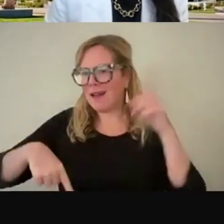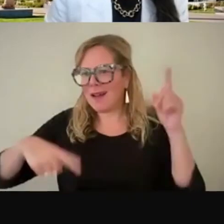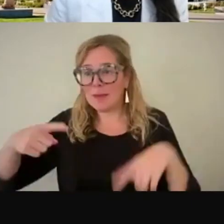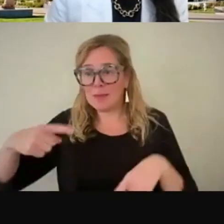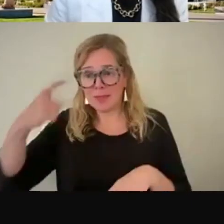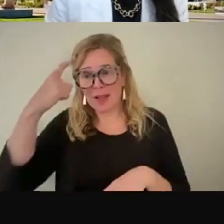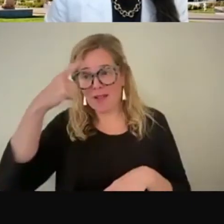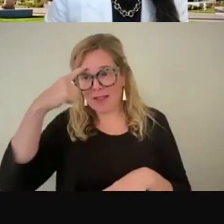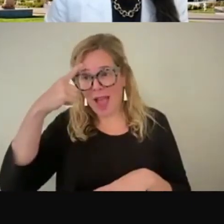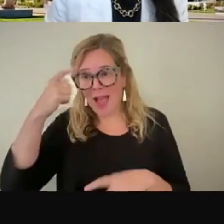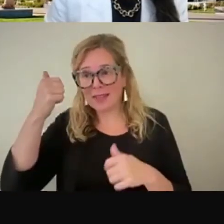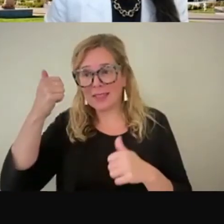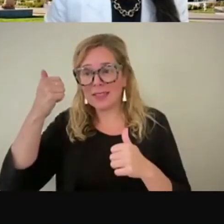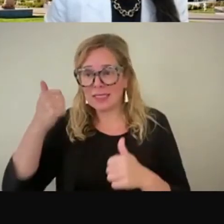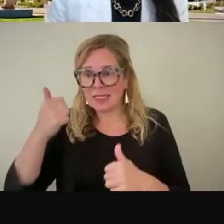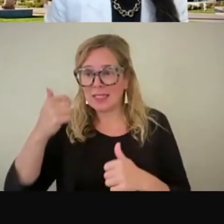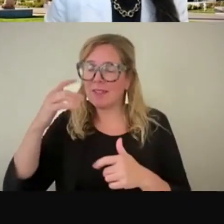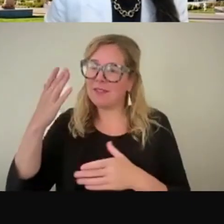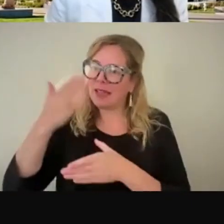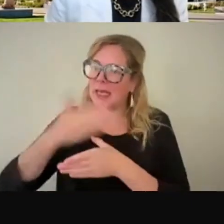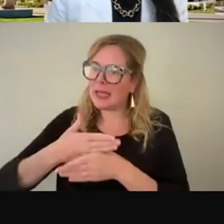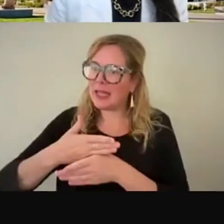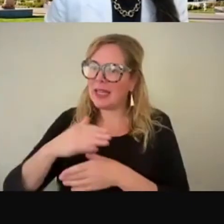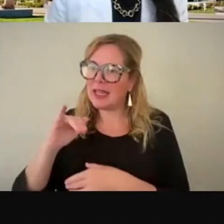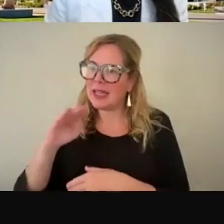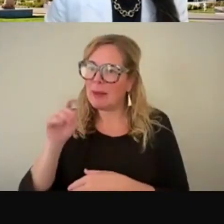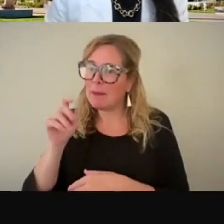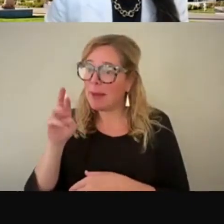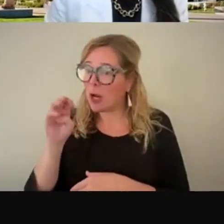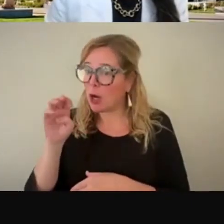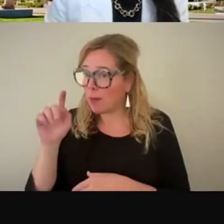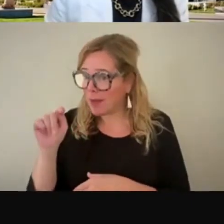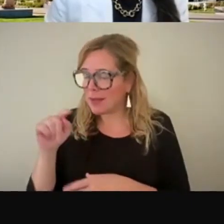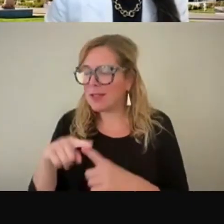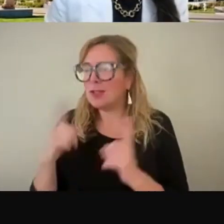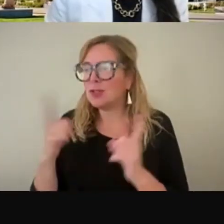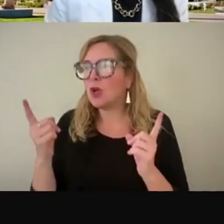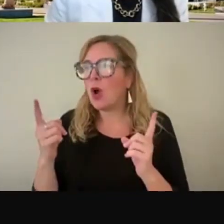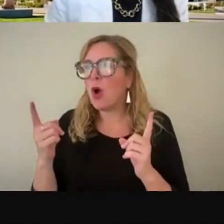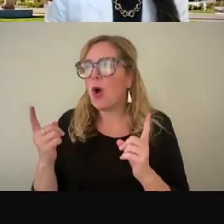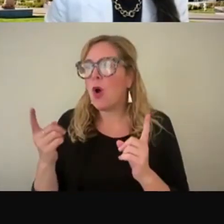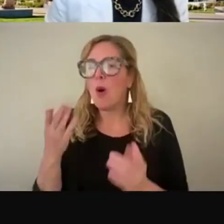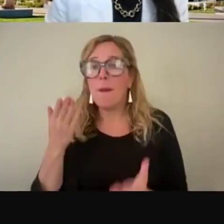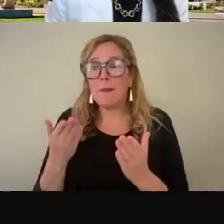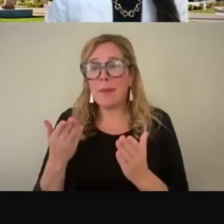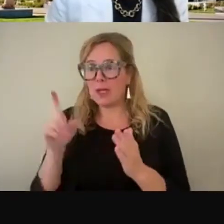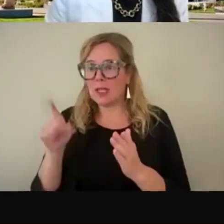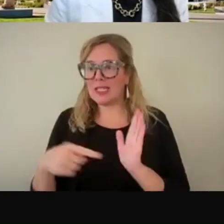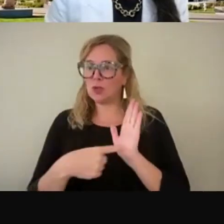certainly, some people might need to see tasks demonstrated. And that can be more effective than